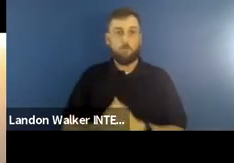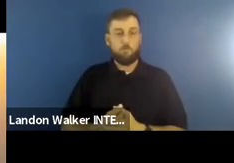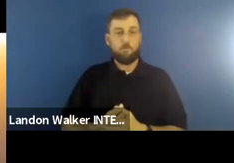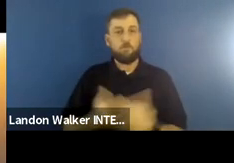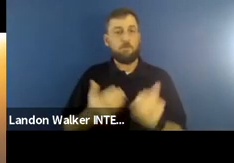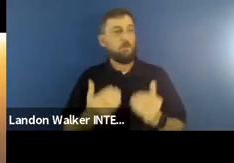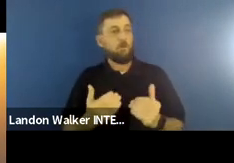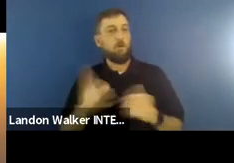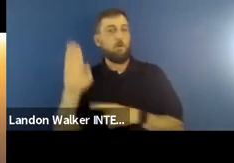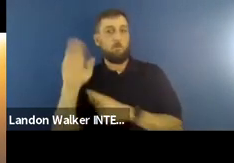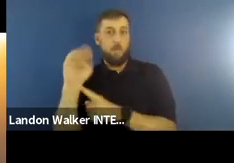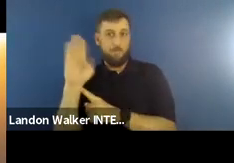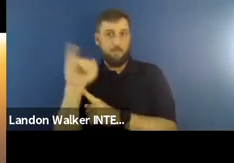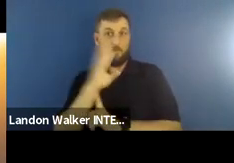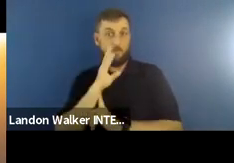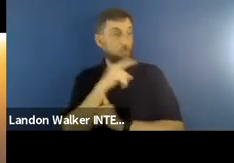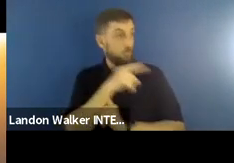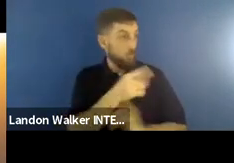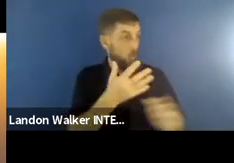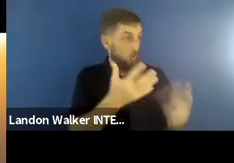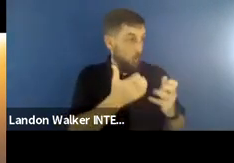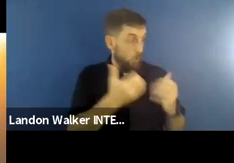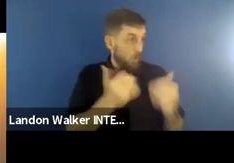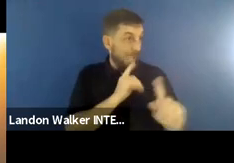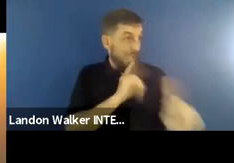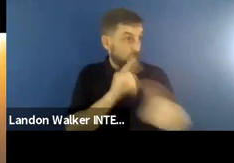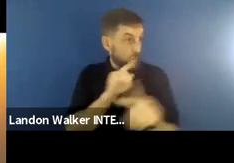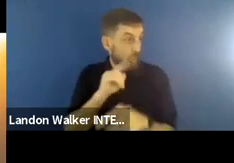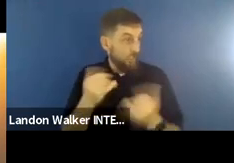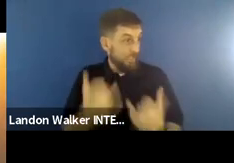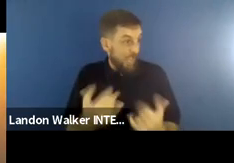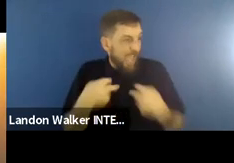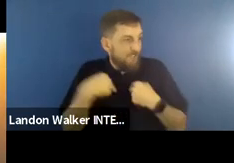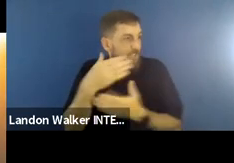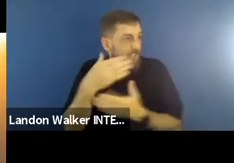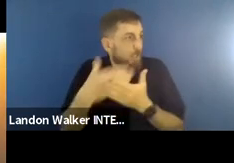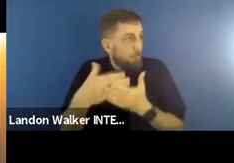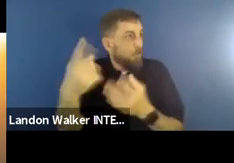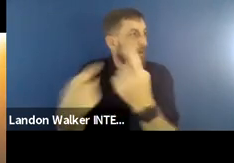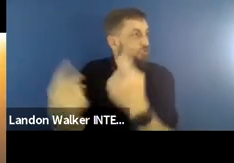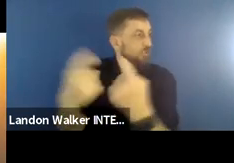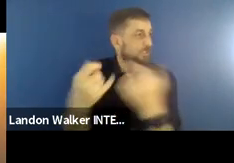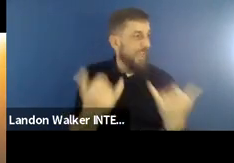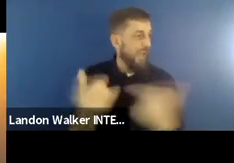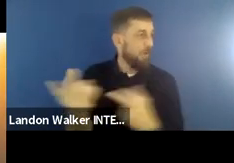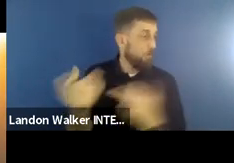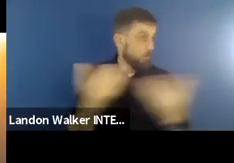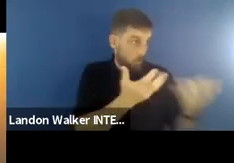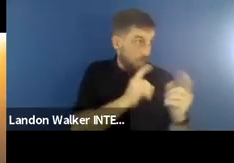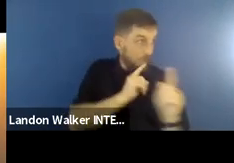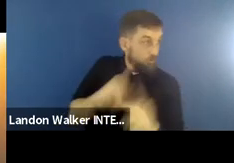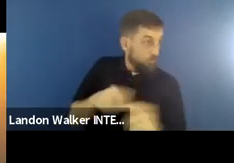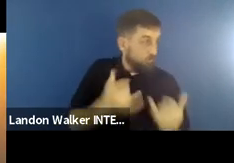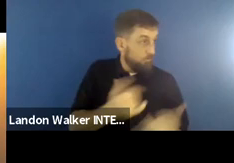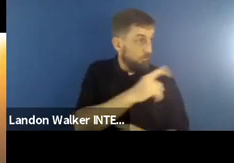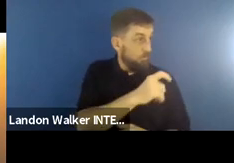Quick question. Did you guys want to address questions now we have a couple of questions from some attendees.